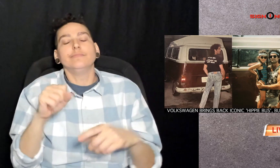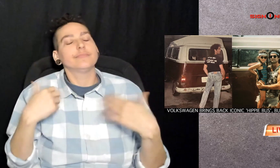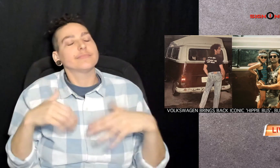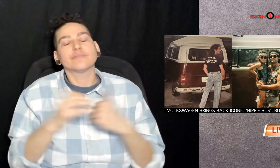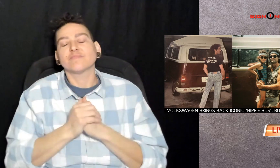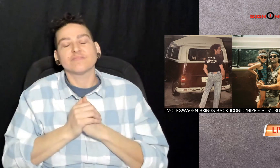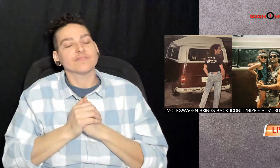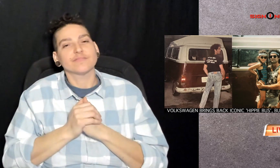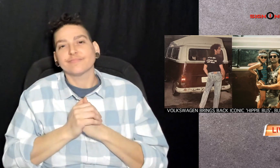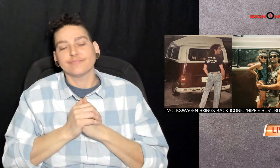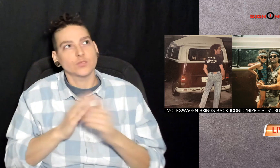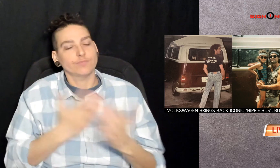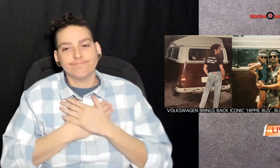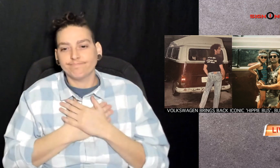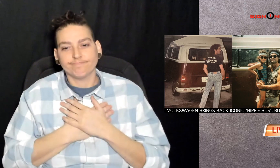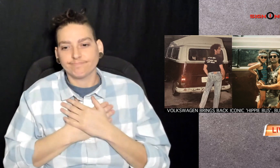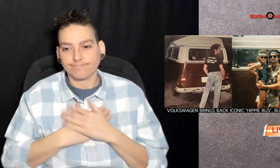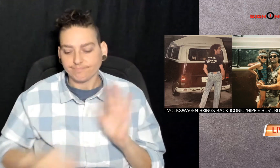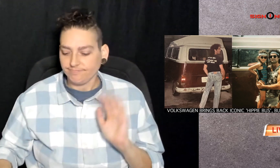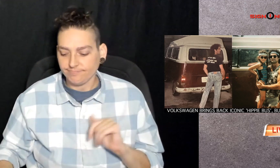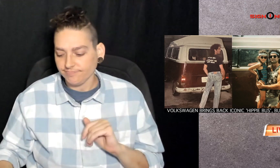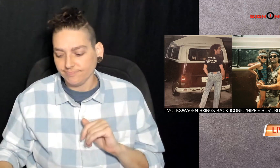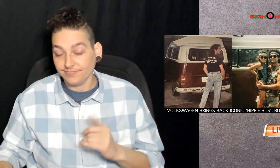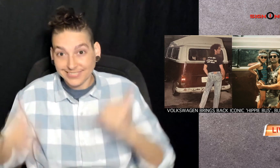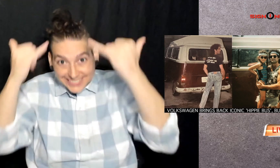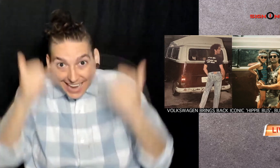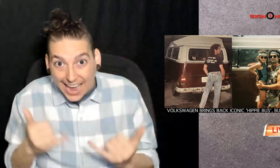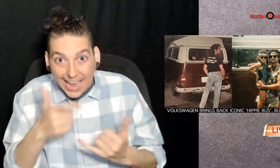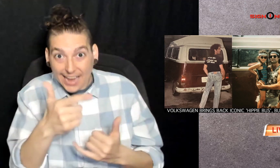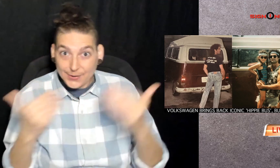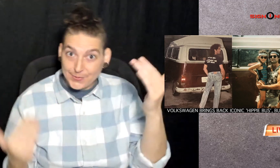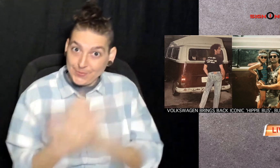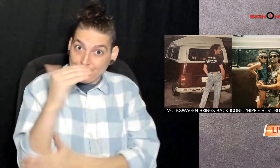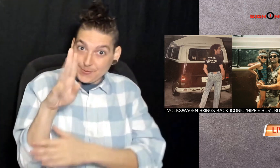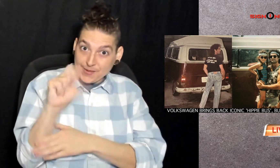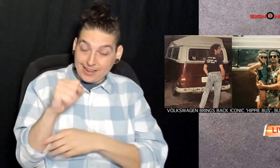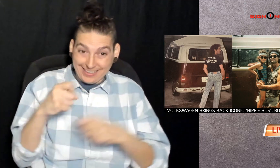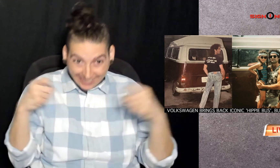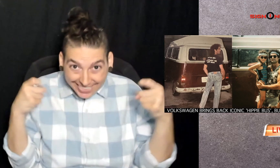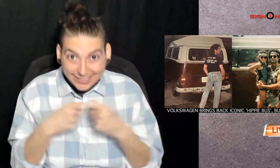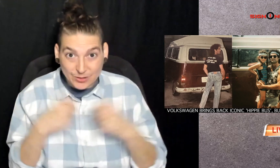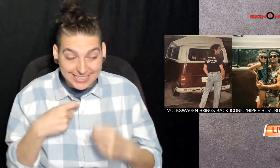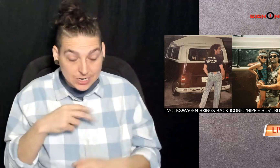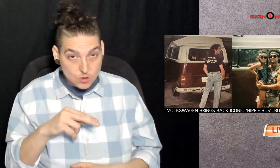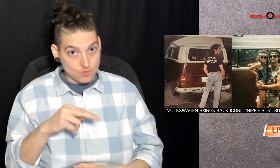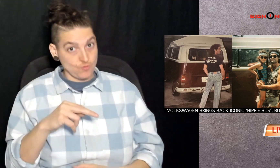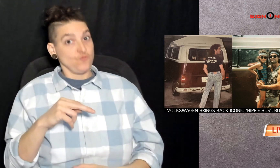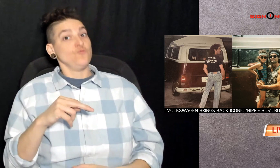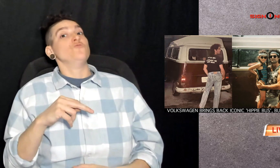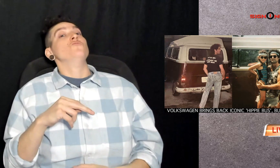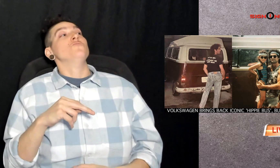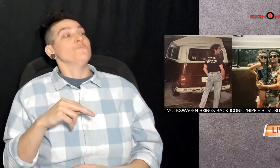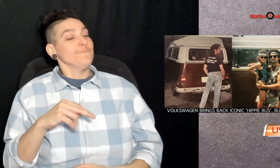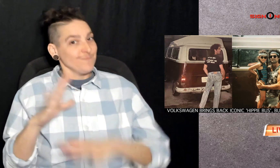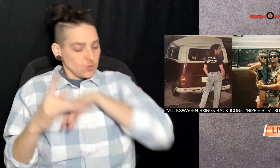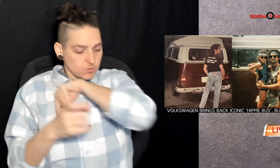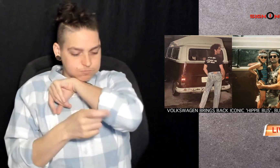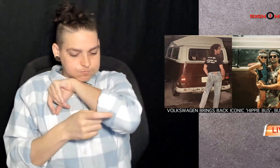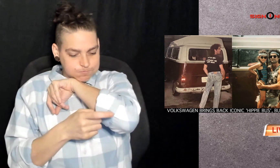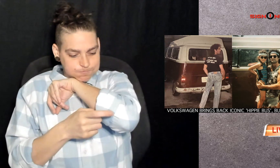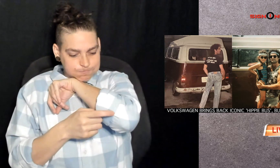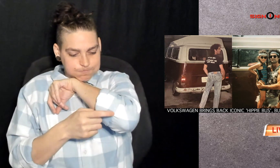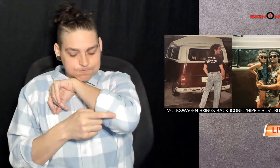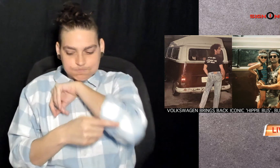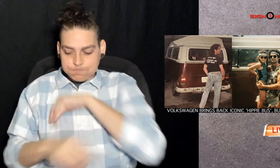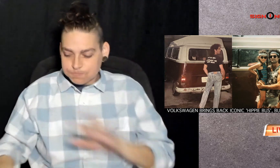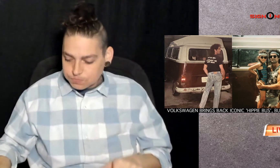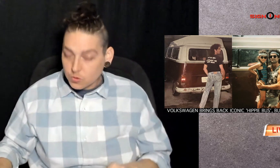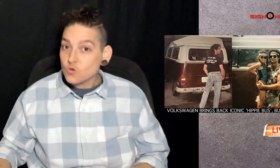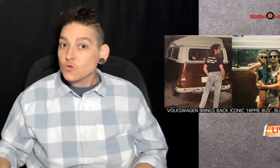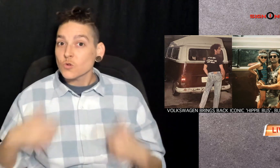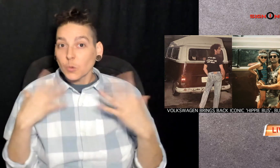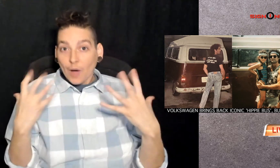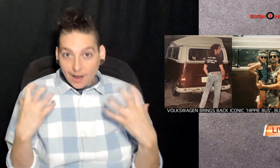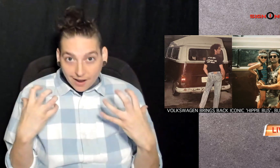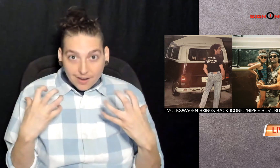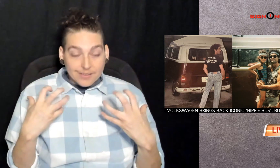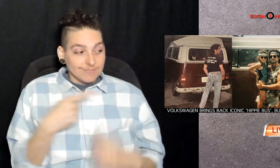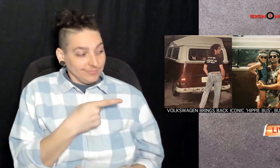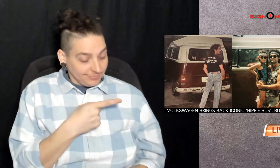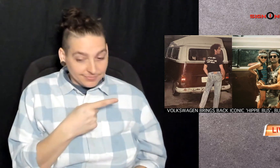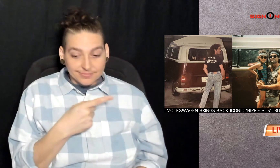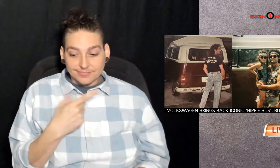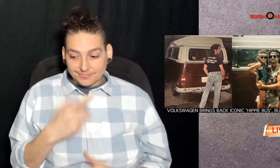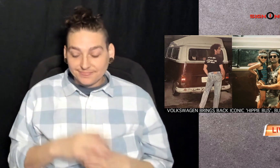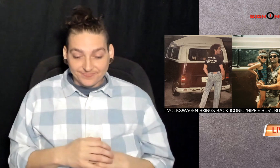bus and now there's a new VW bus it's electric I am so tempted I really really want one I